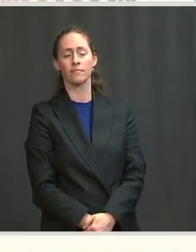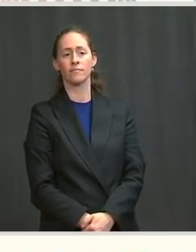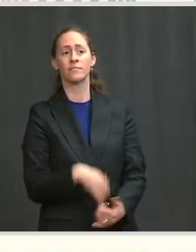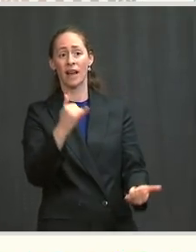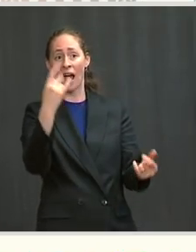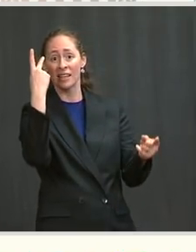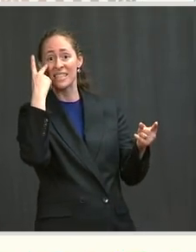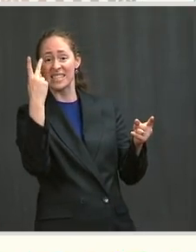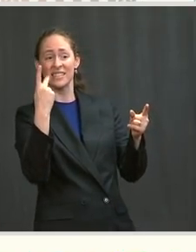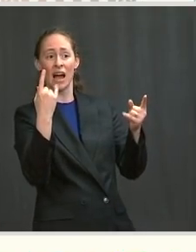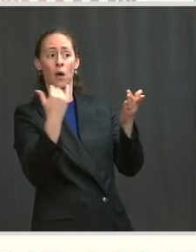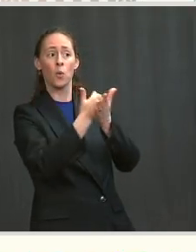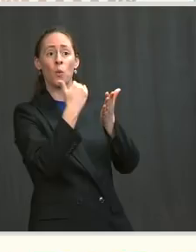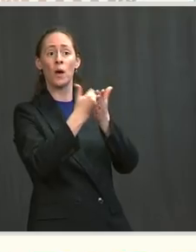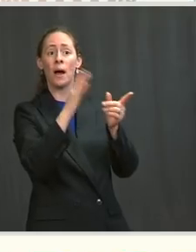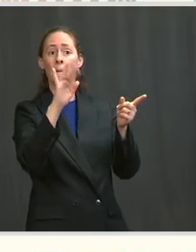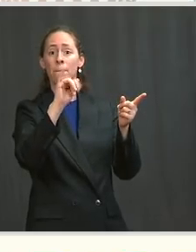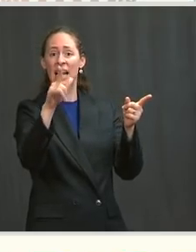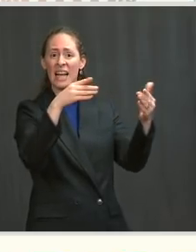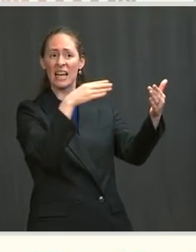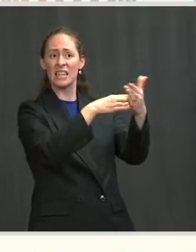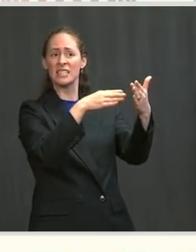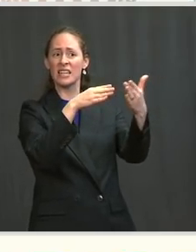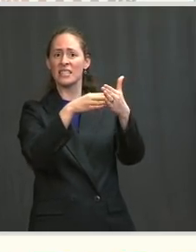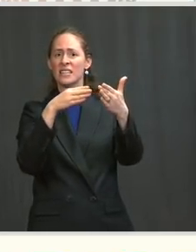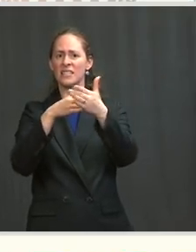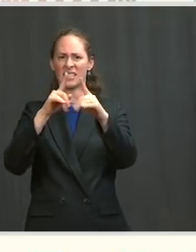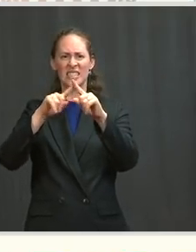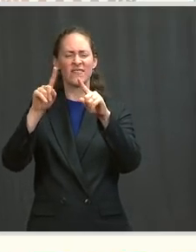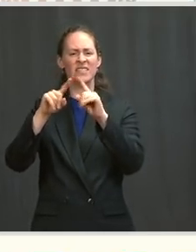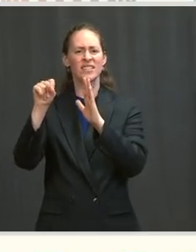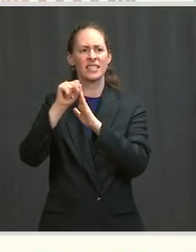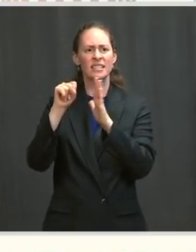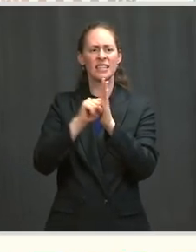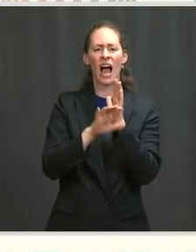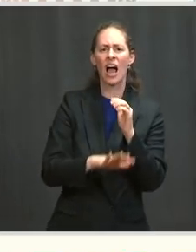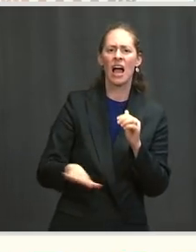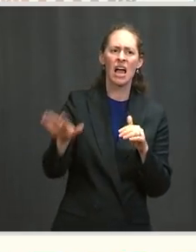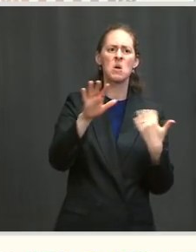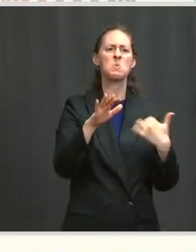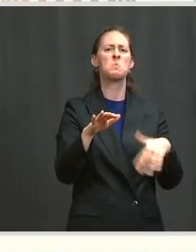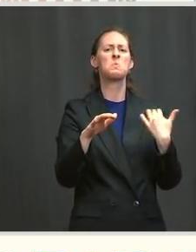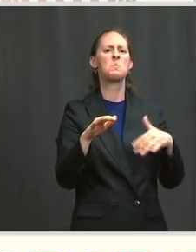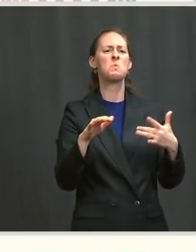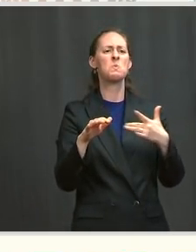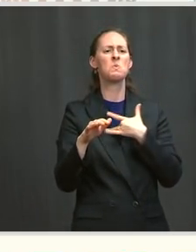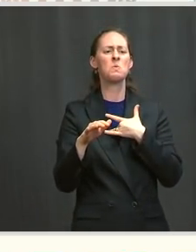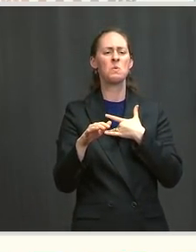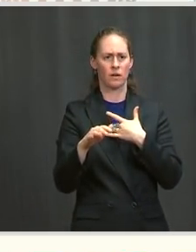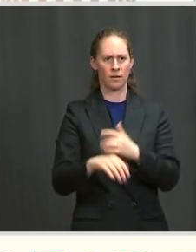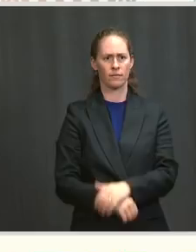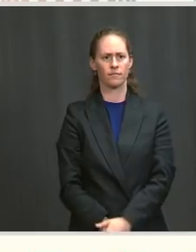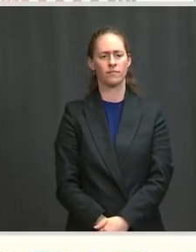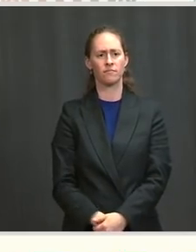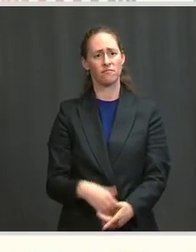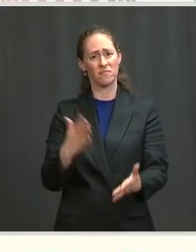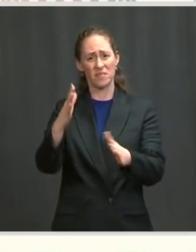we're seeing in state legislatures. So far this year, hundreds of anti-LGBTQ bills